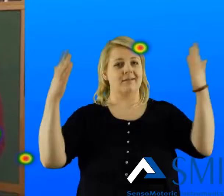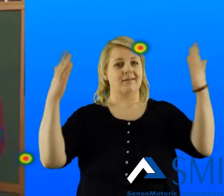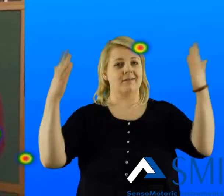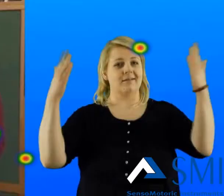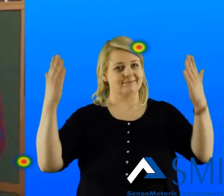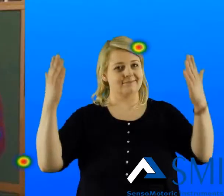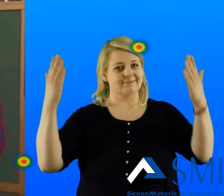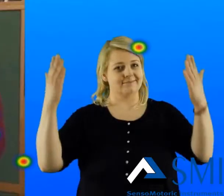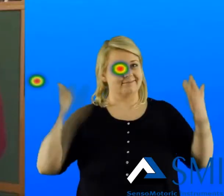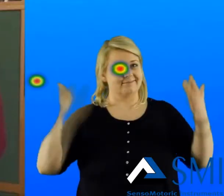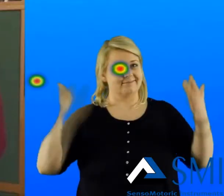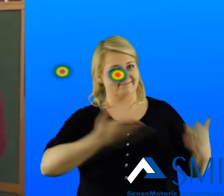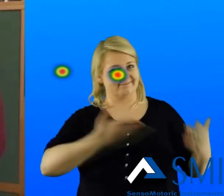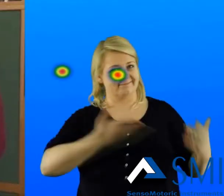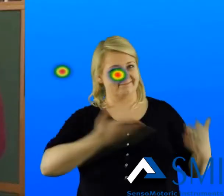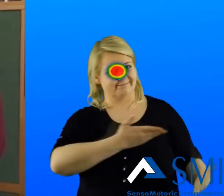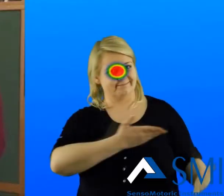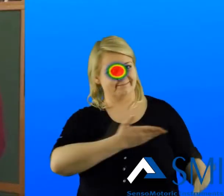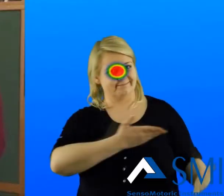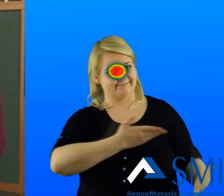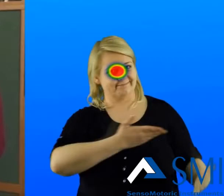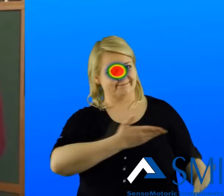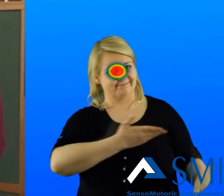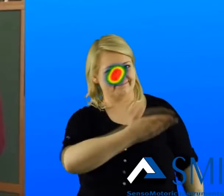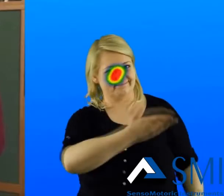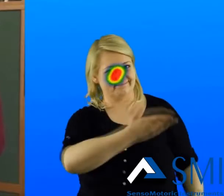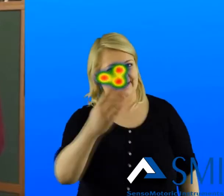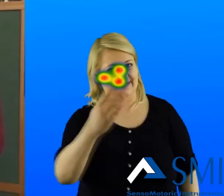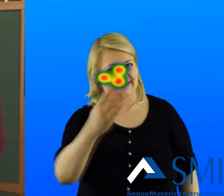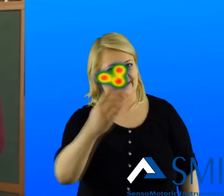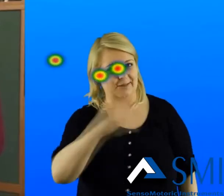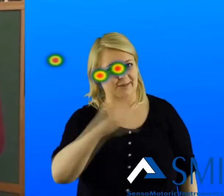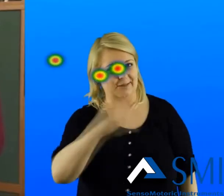This suggests that a priority action in the preparation of materials for